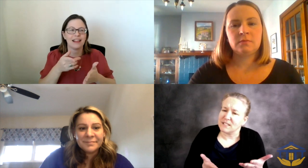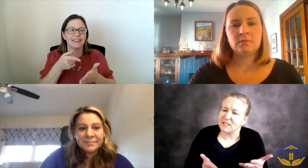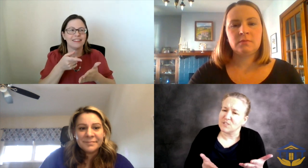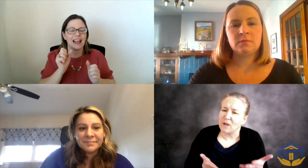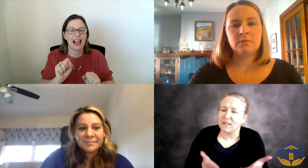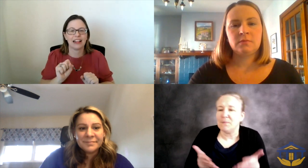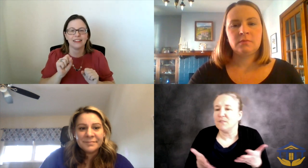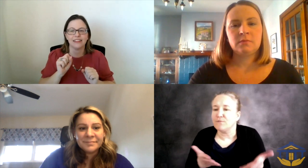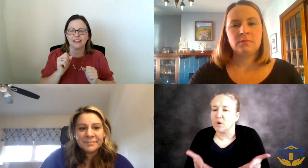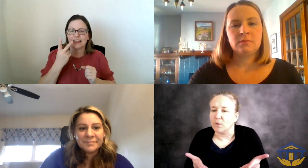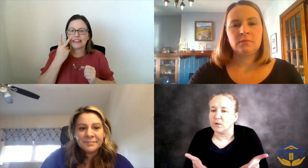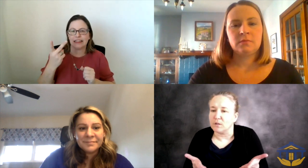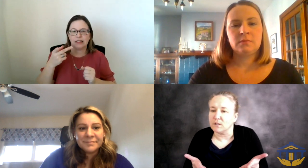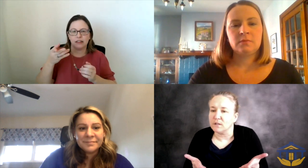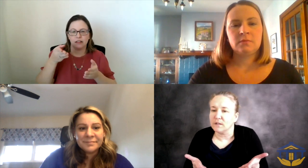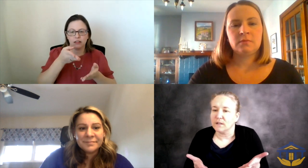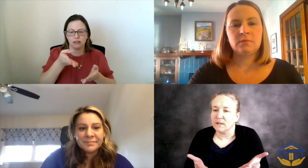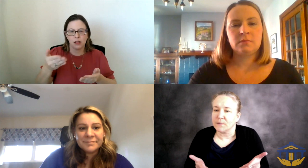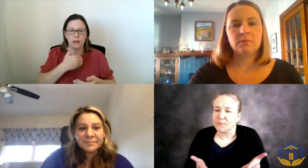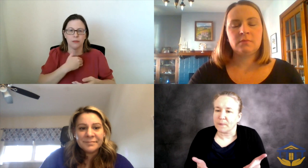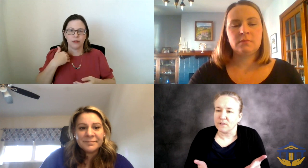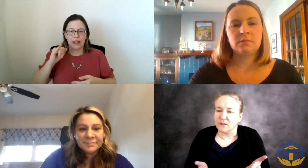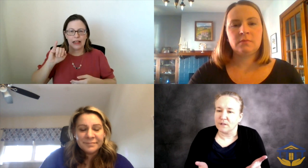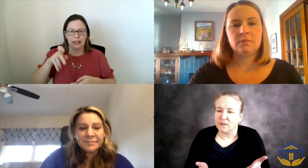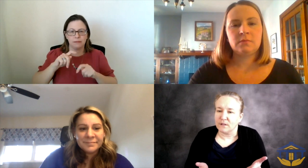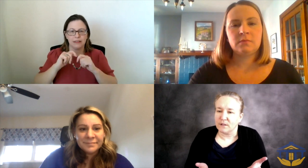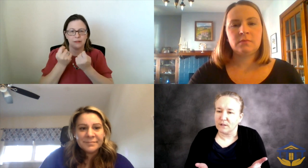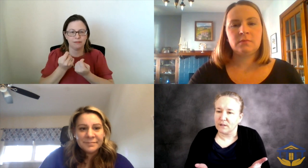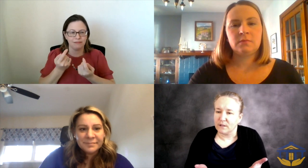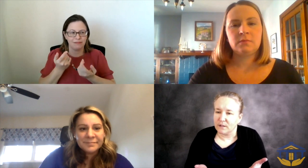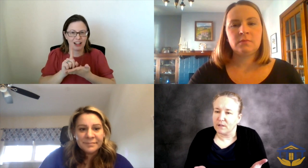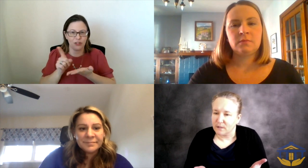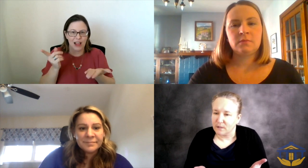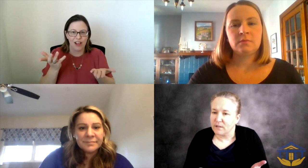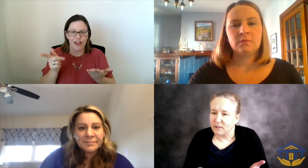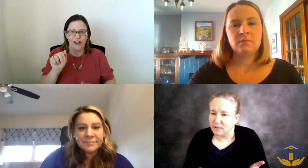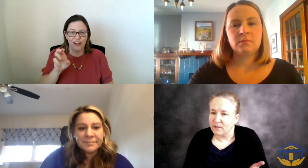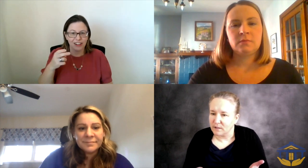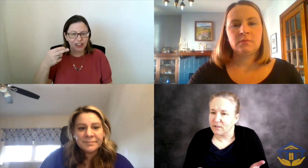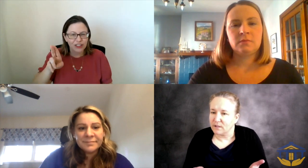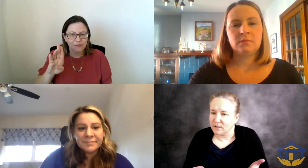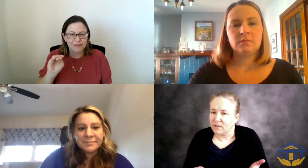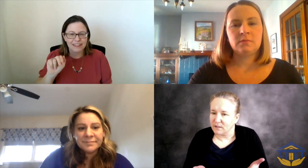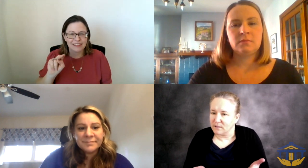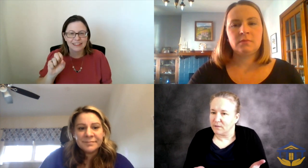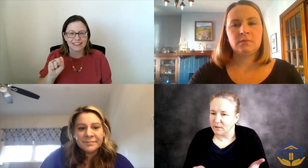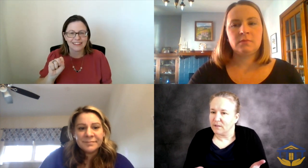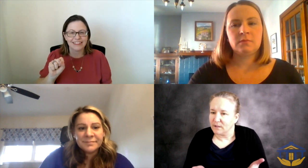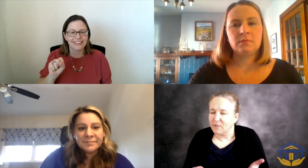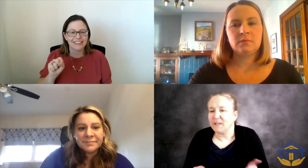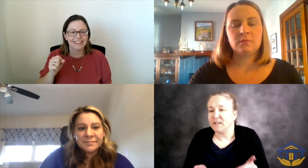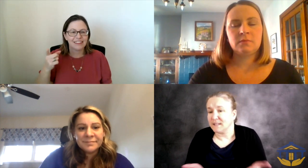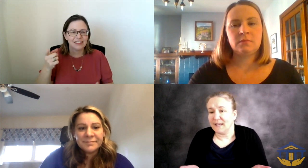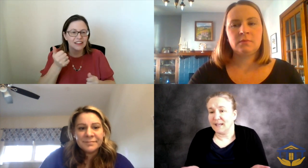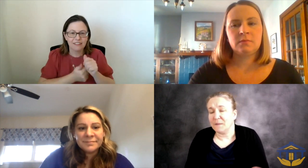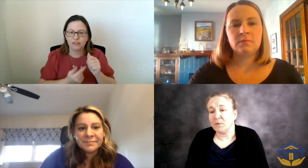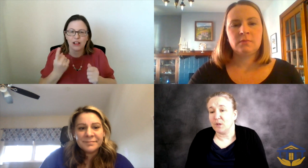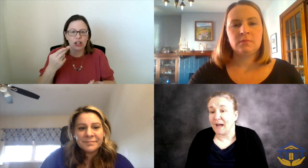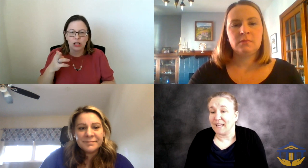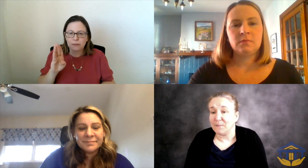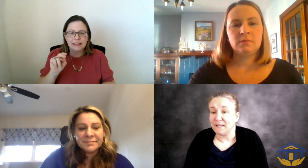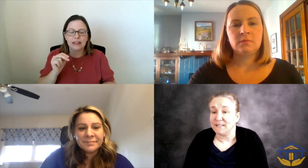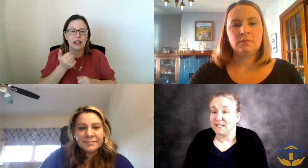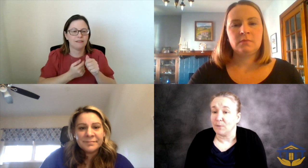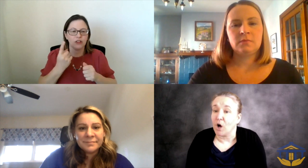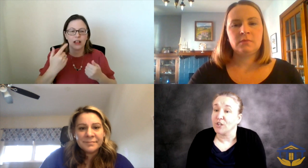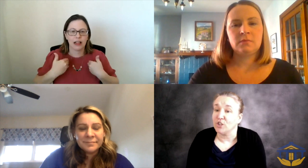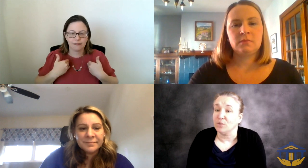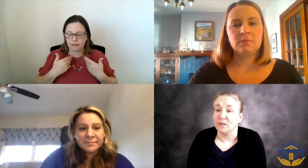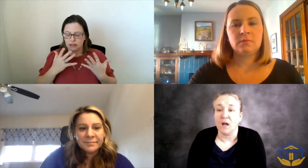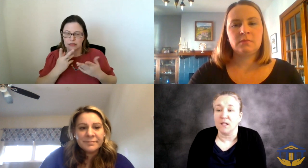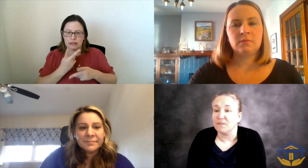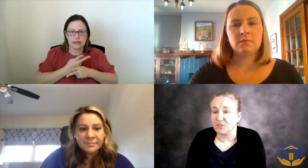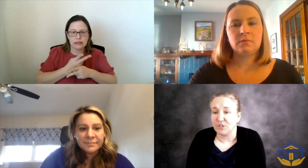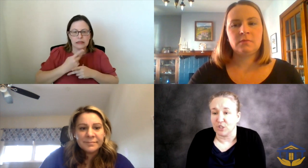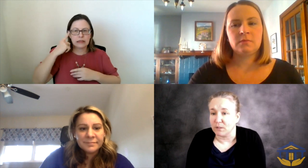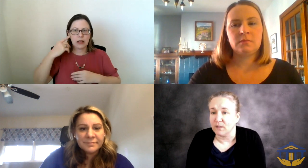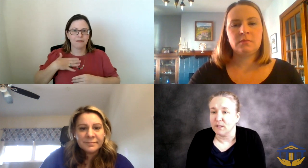well.” Keep it informal because again the people on the IEP team are human. All of us are human.